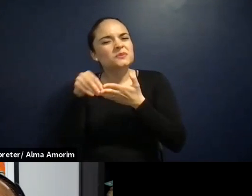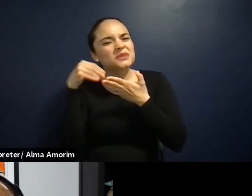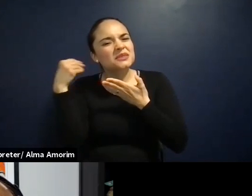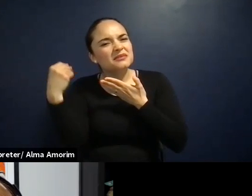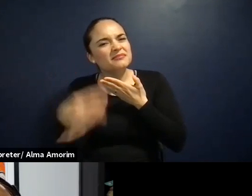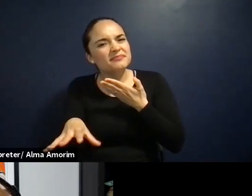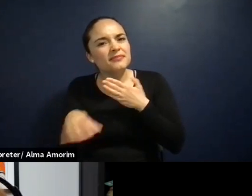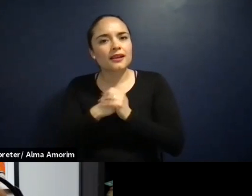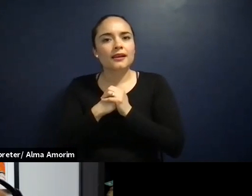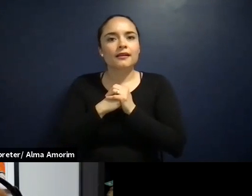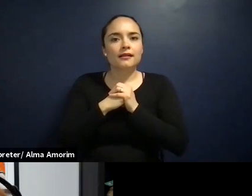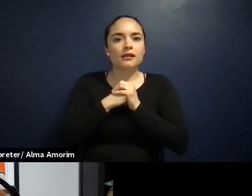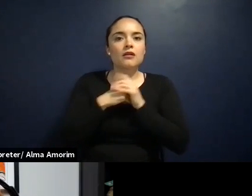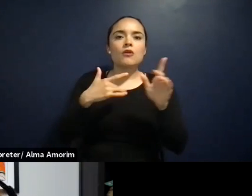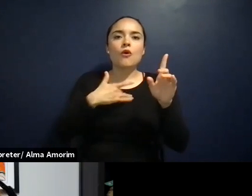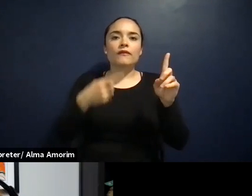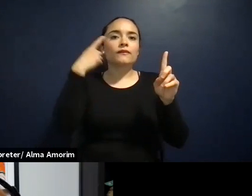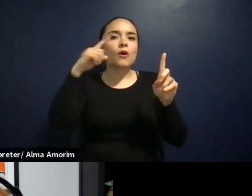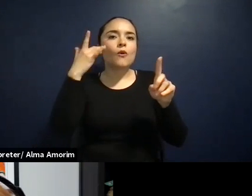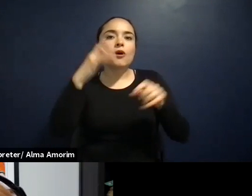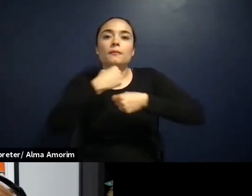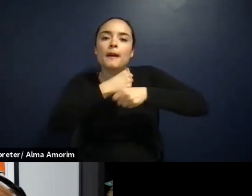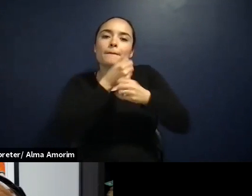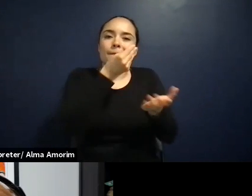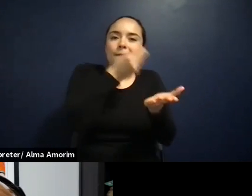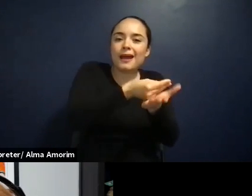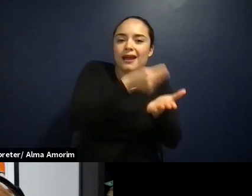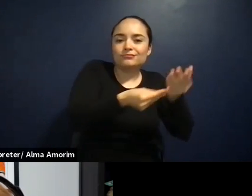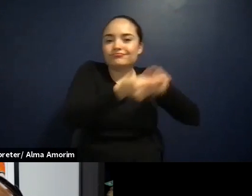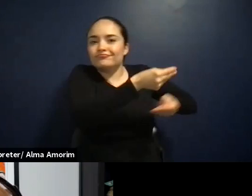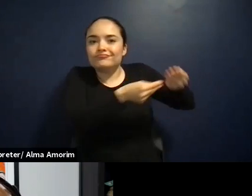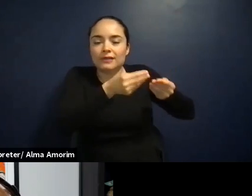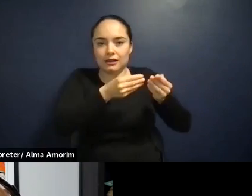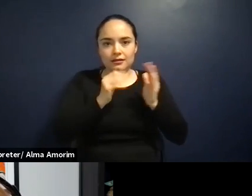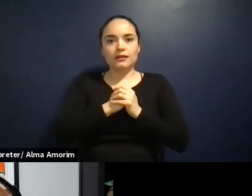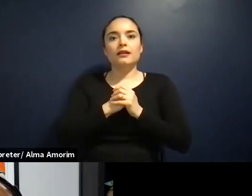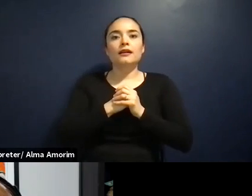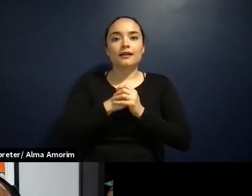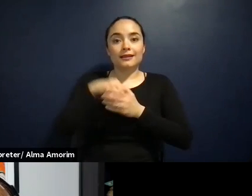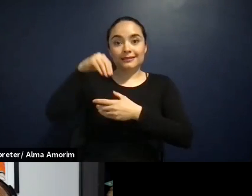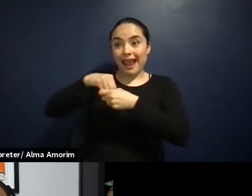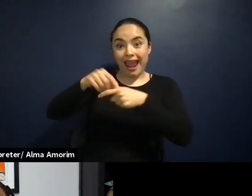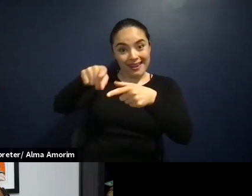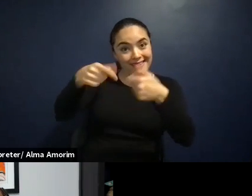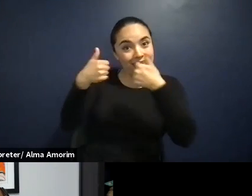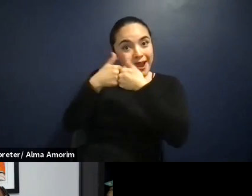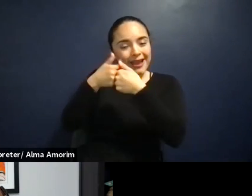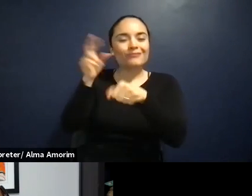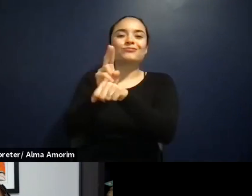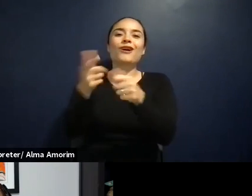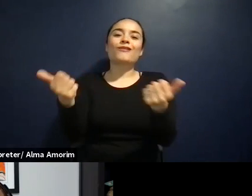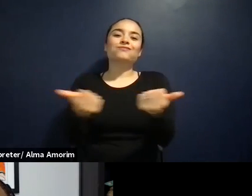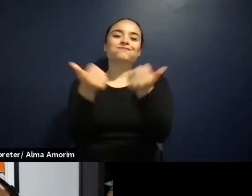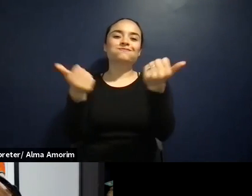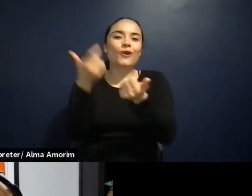for making ingots like you mentioned in Minecraft, and so gold, unfortunately, has a lot of value to it.